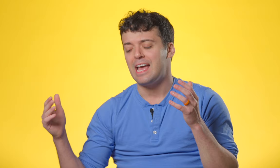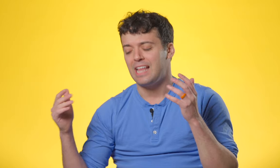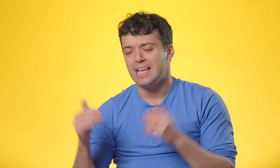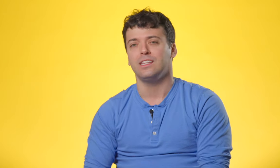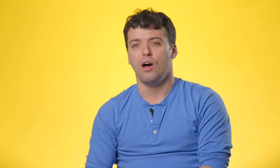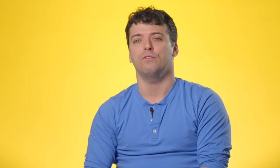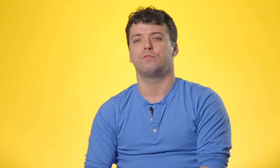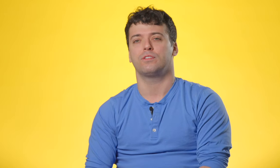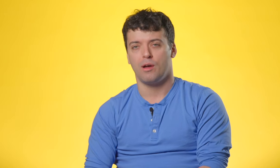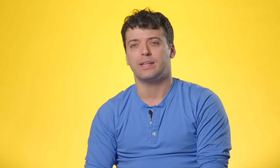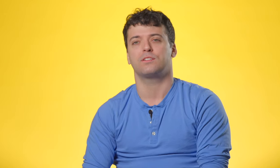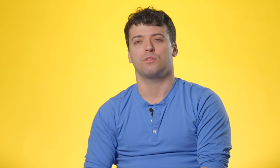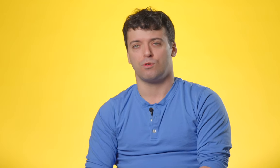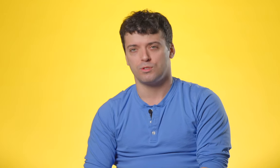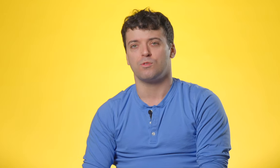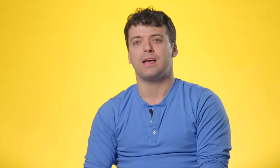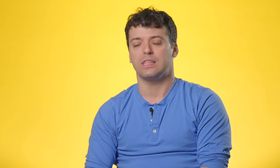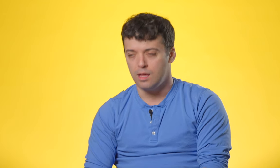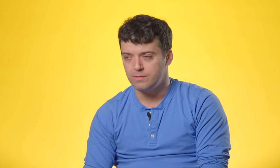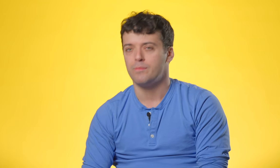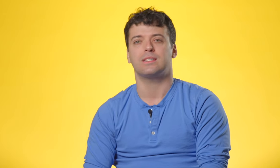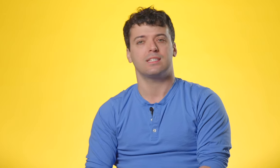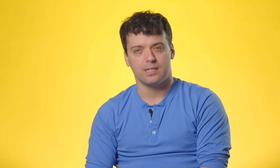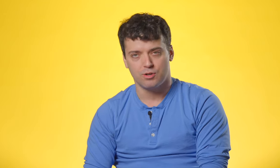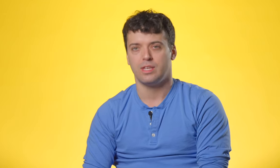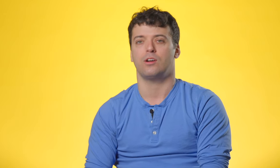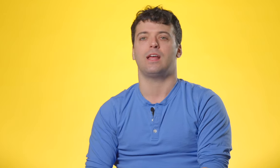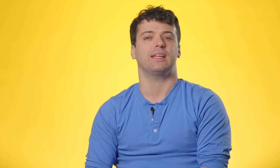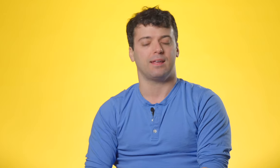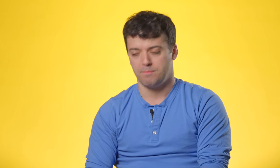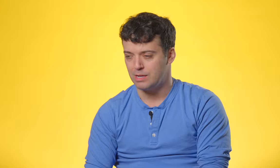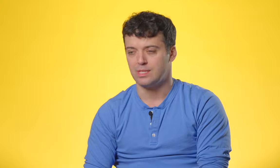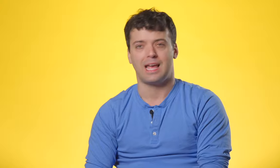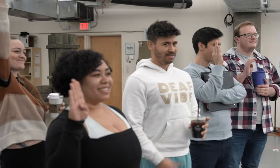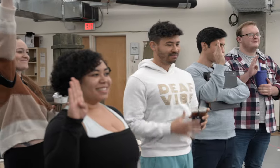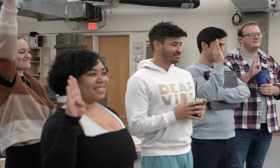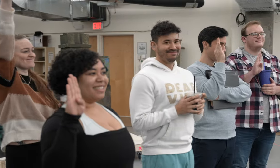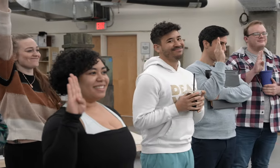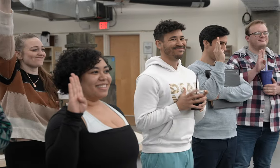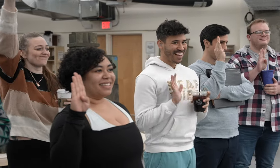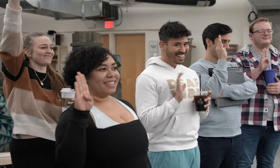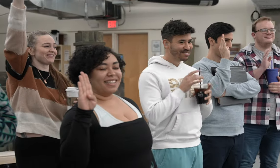I love coming to the rehearsal room. I love coming to the Signature Theatre and being with this cast of actors and creative team.